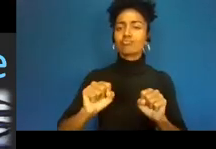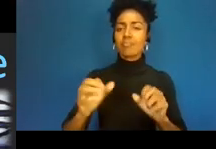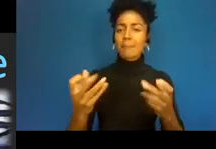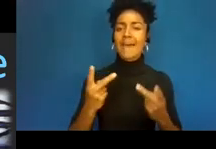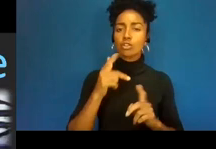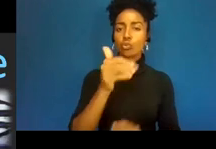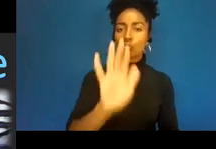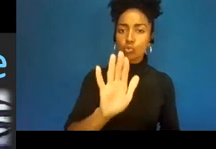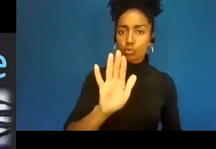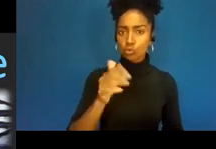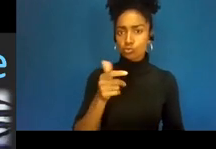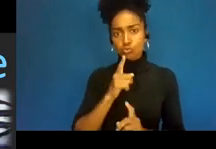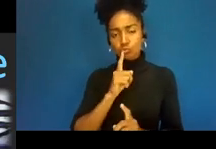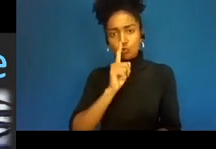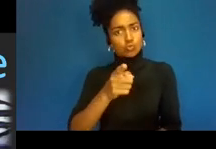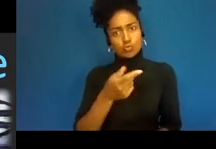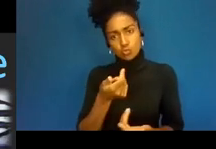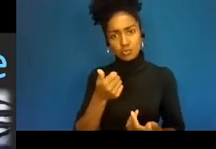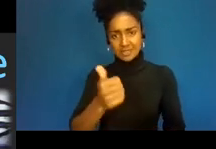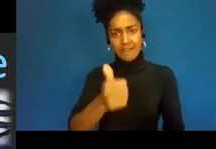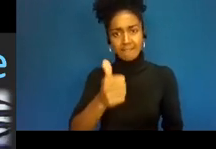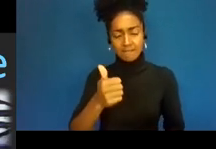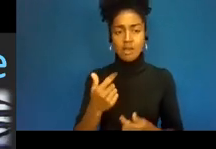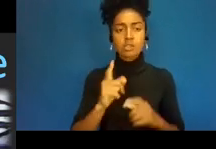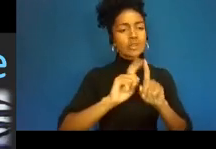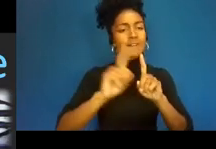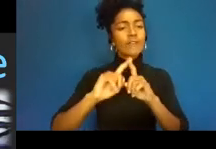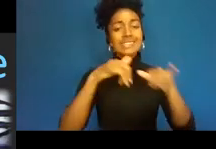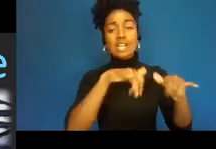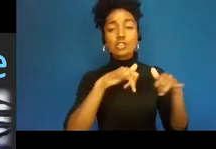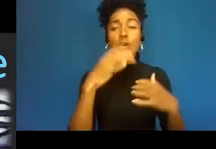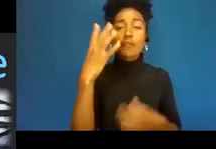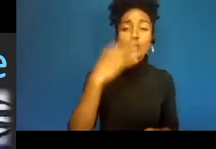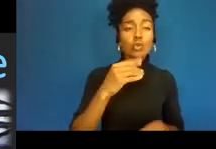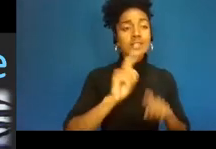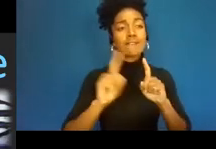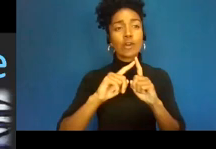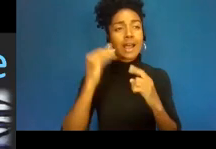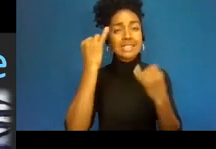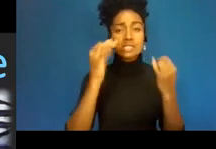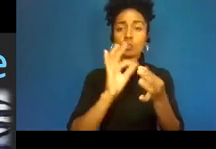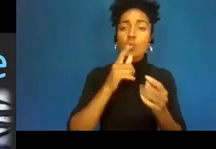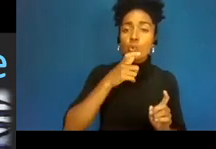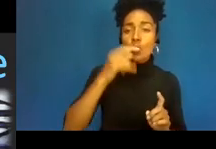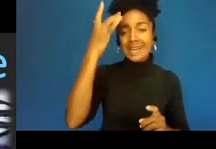Who's intelligent? We might even say in applying this toward writing center work: Who can do this work?